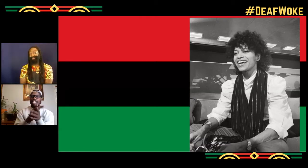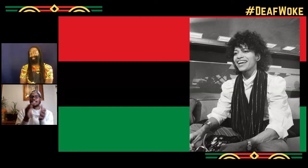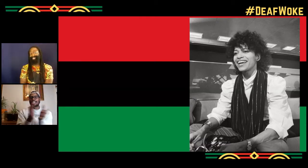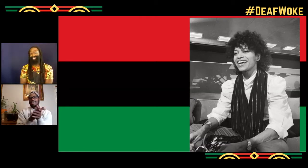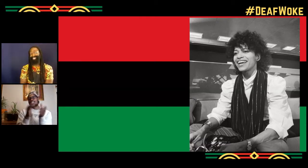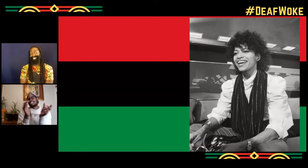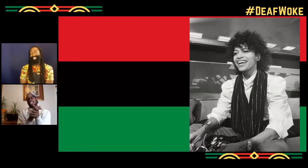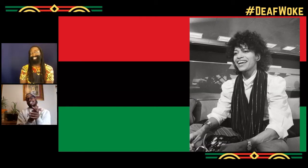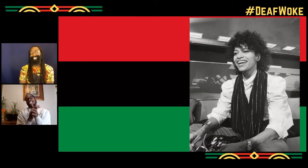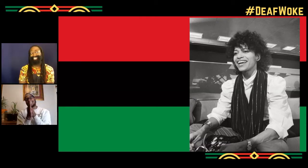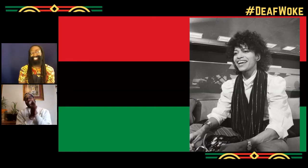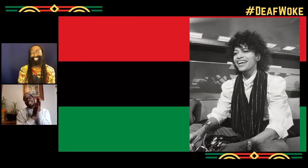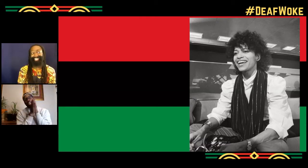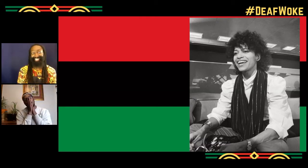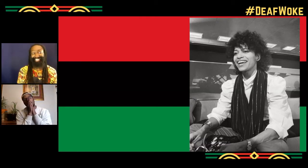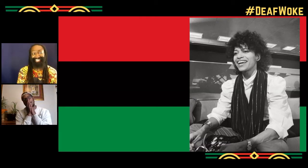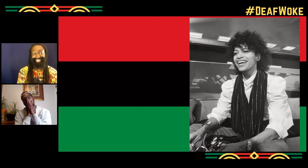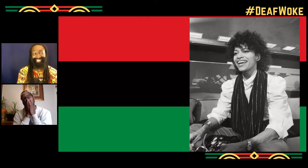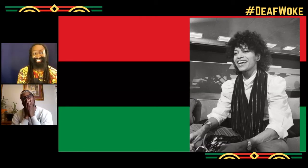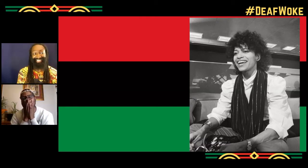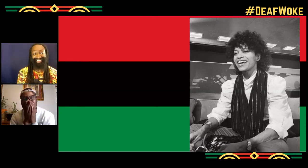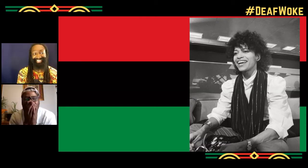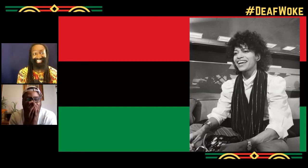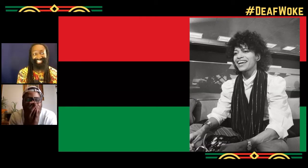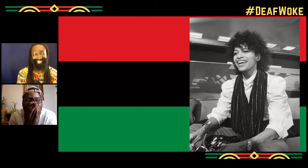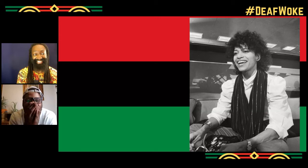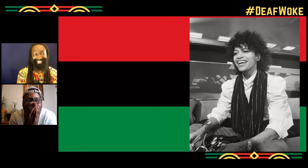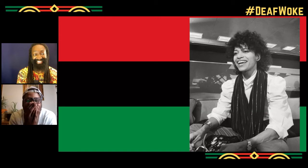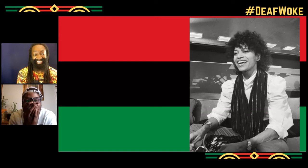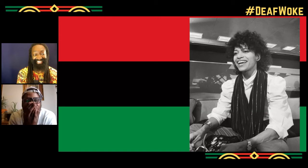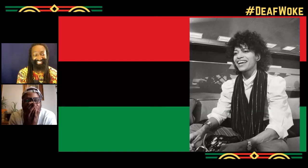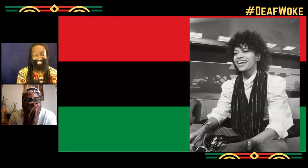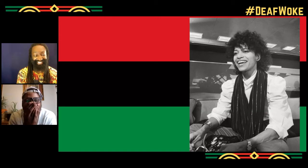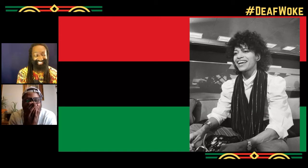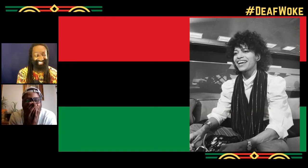This is a hard one. Uh... Come on.